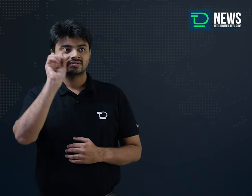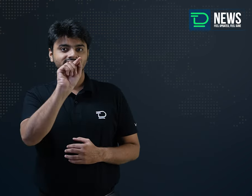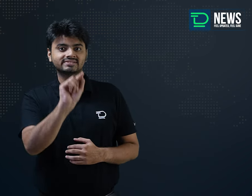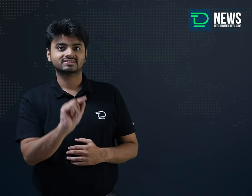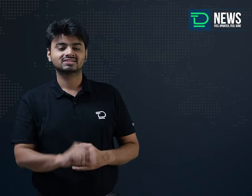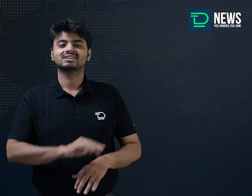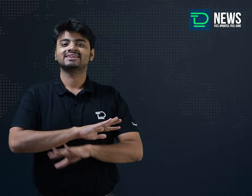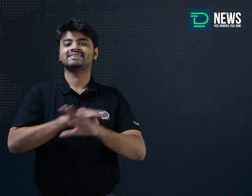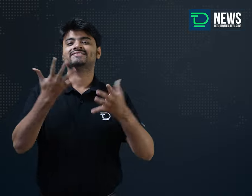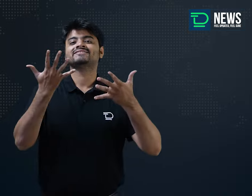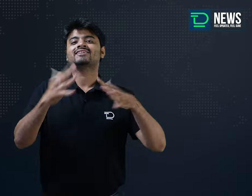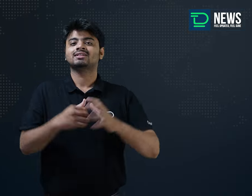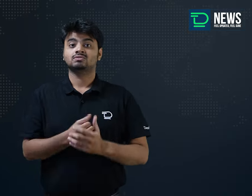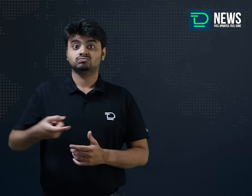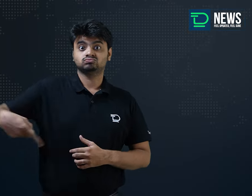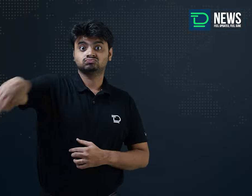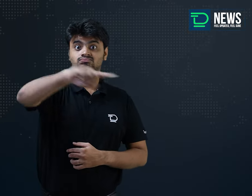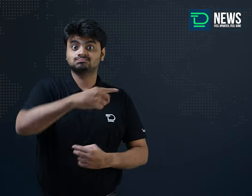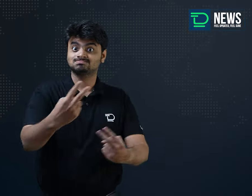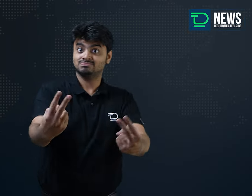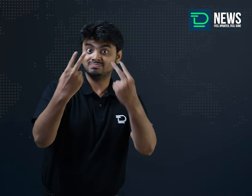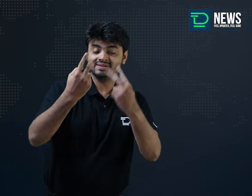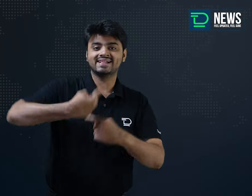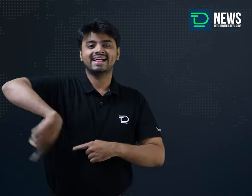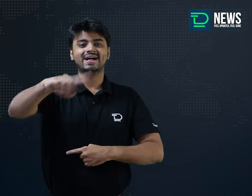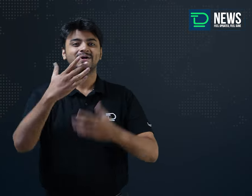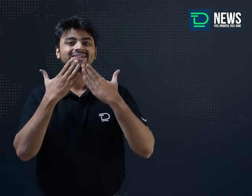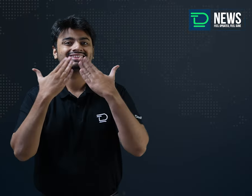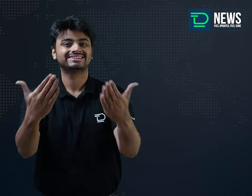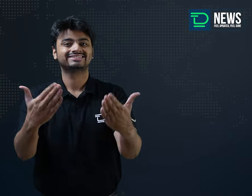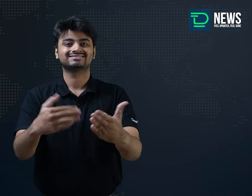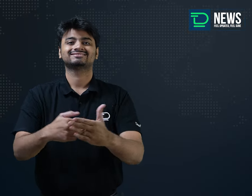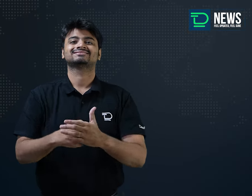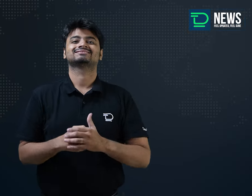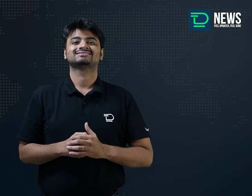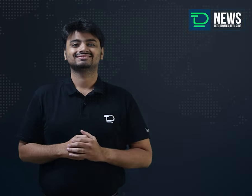That's all for today. Thank you for watching.